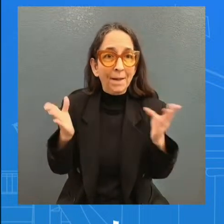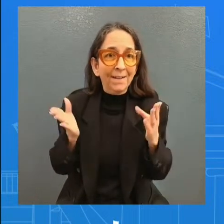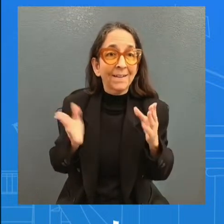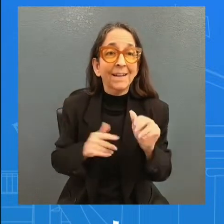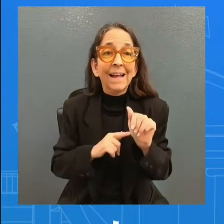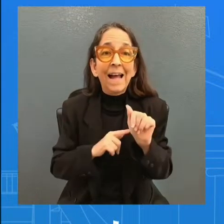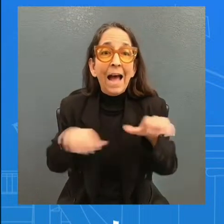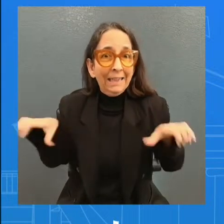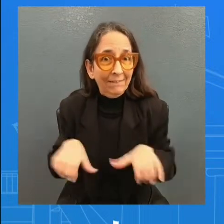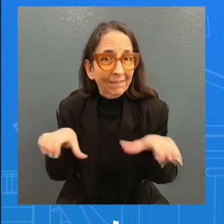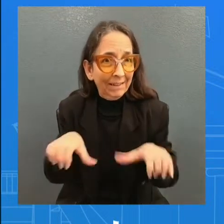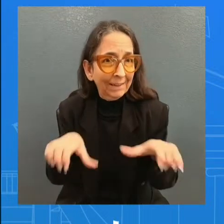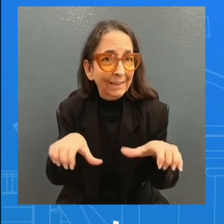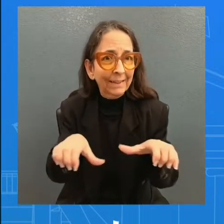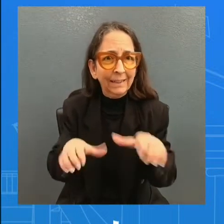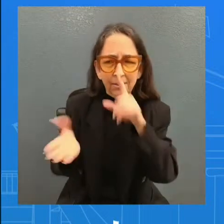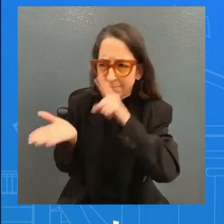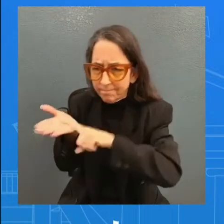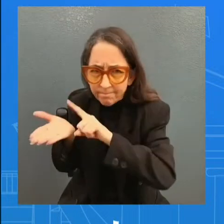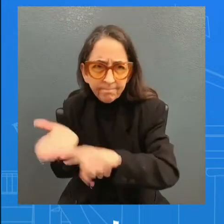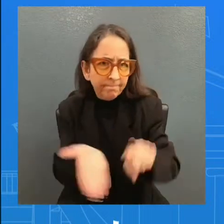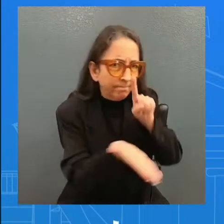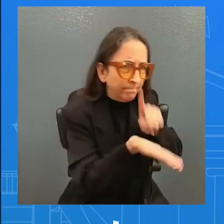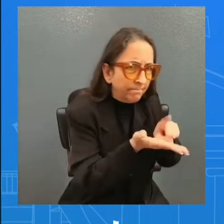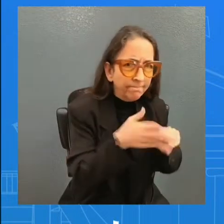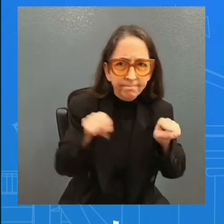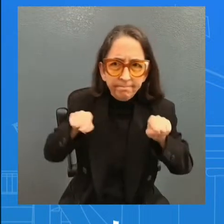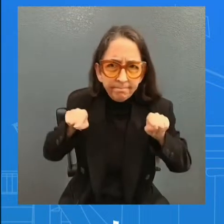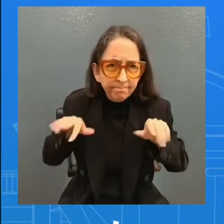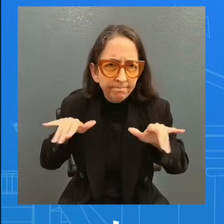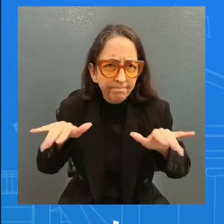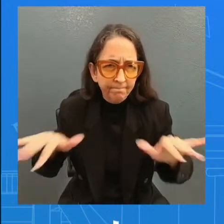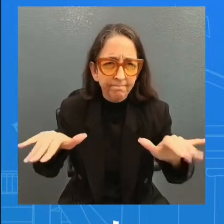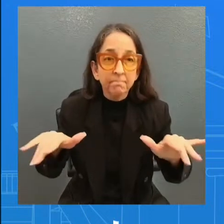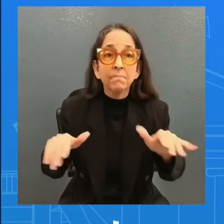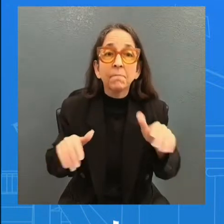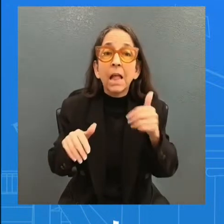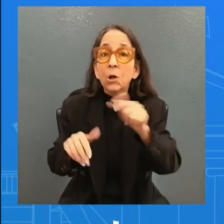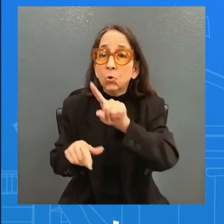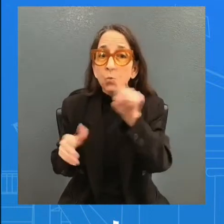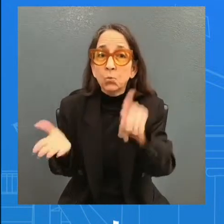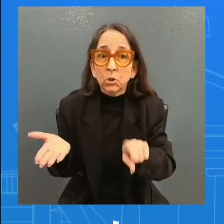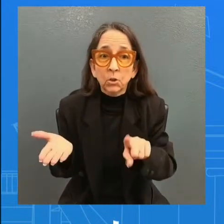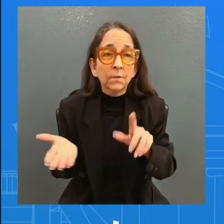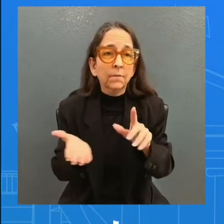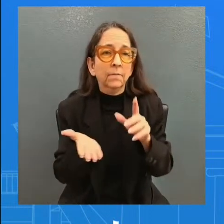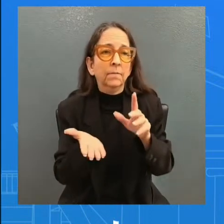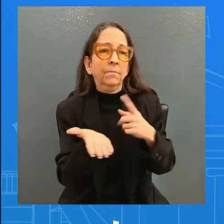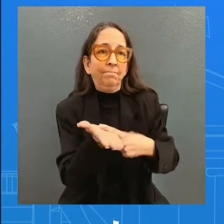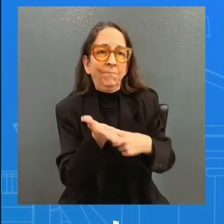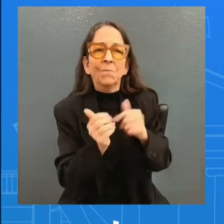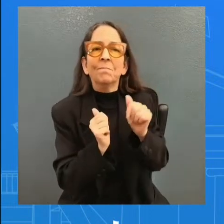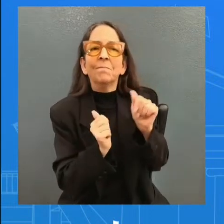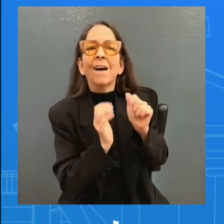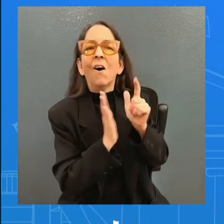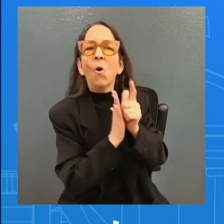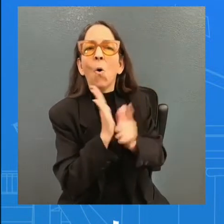Next, as you all know, steel and steelworkers who produce it are the backbone of our economy and national security,